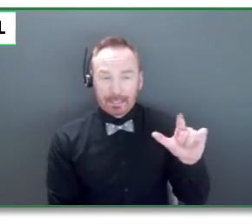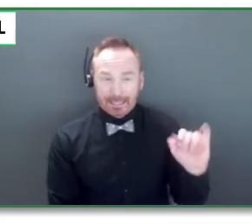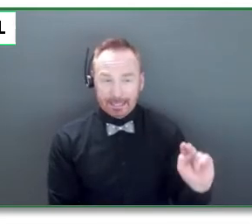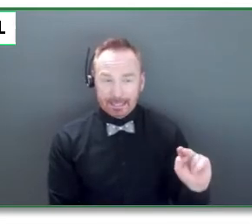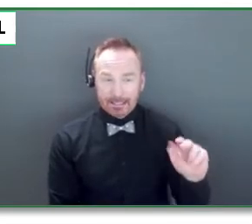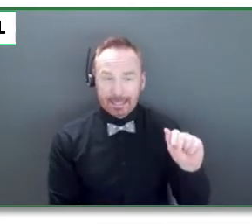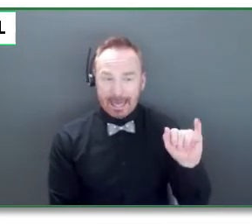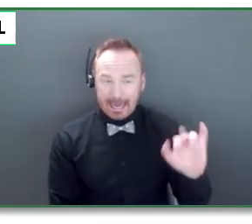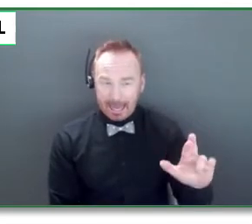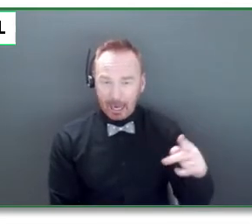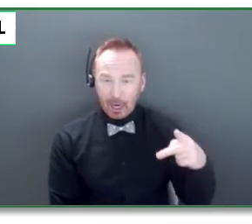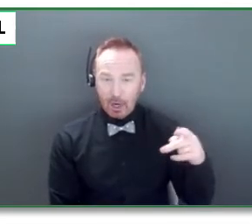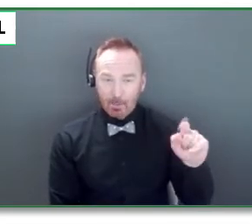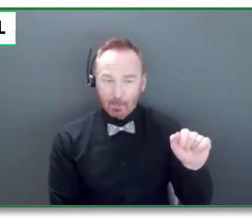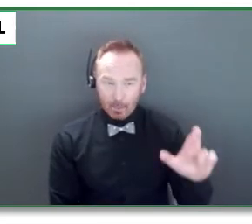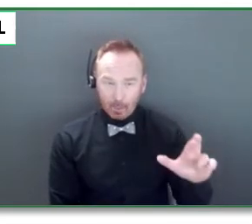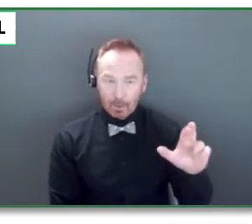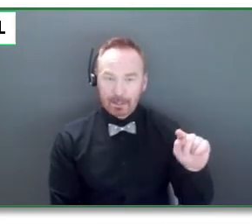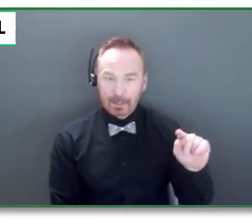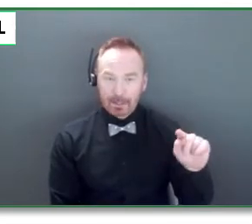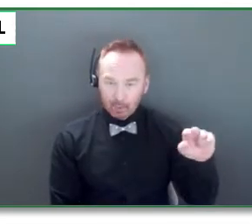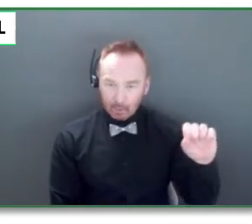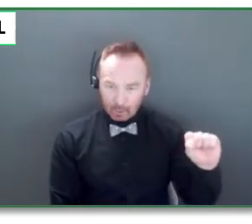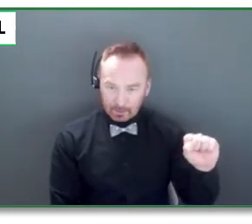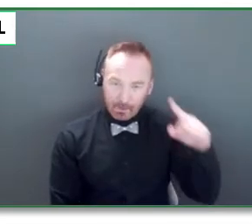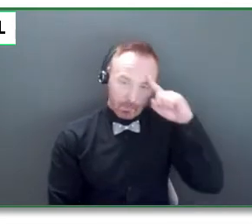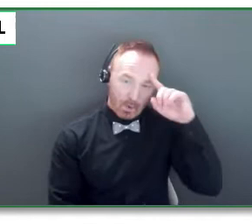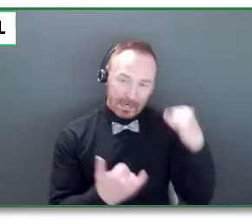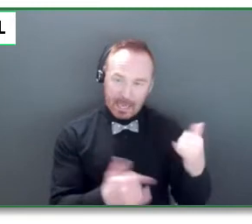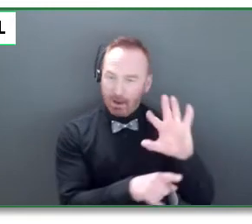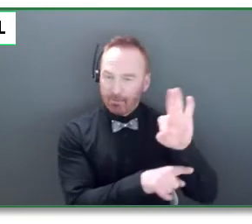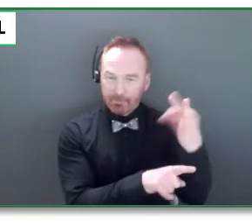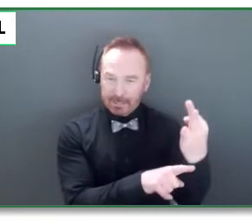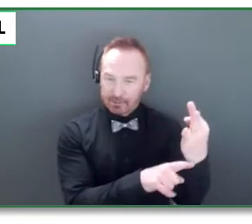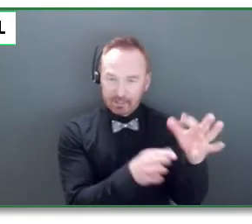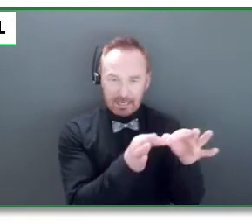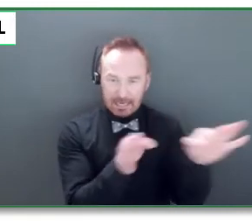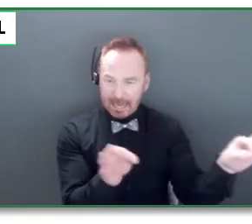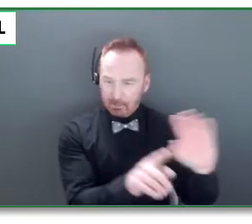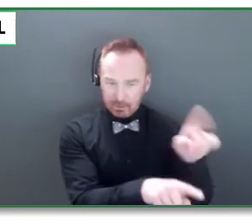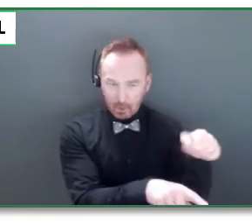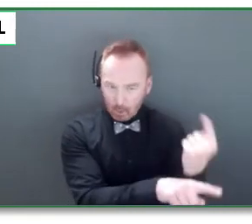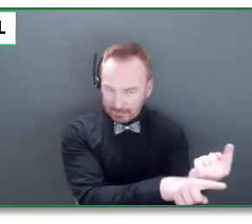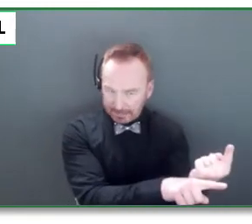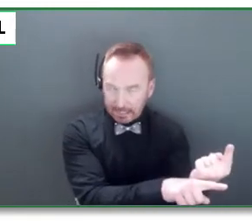become accessible. A lot of links to other uh organizations and parks that